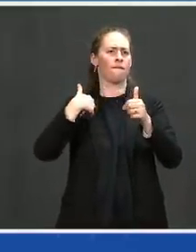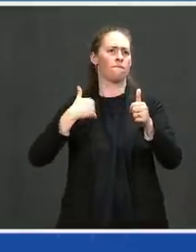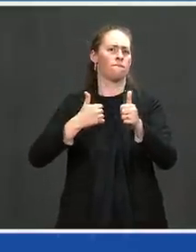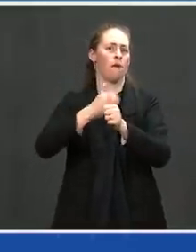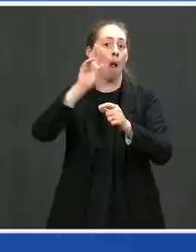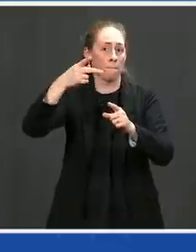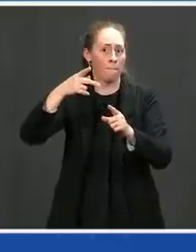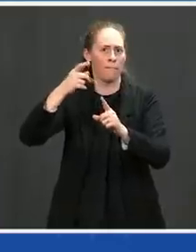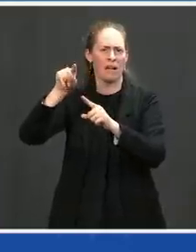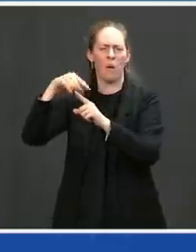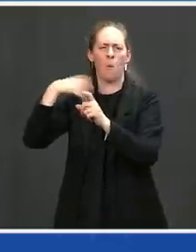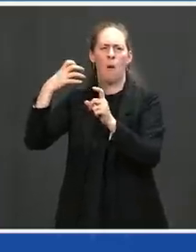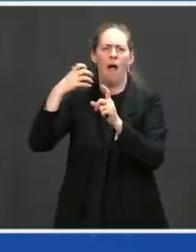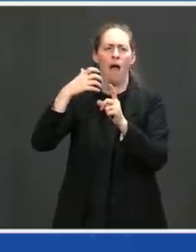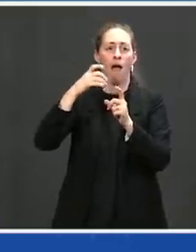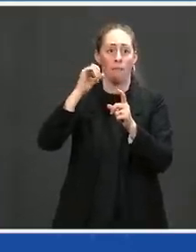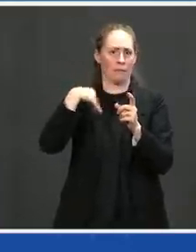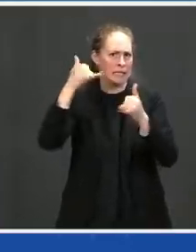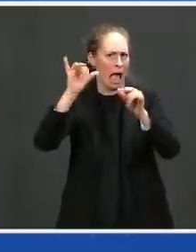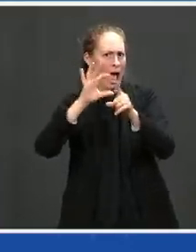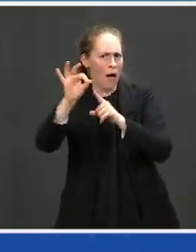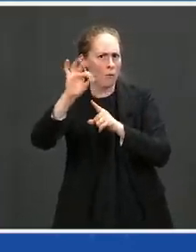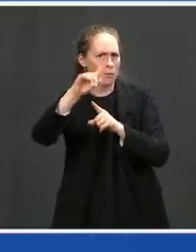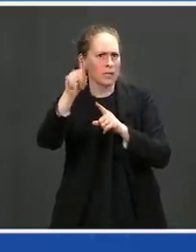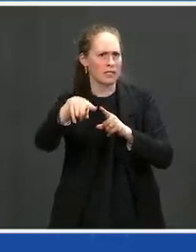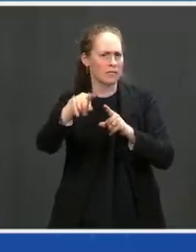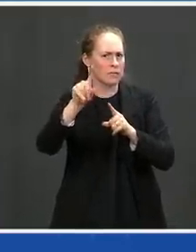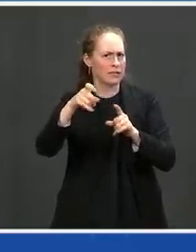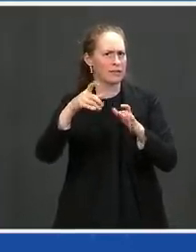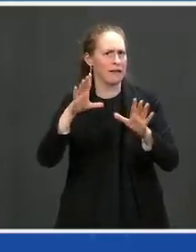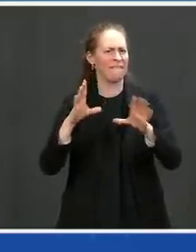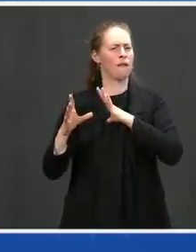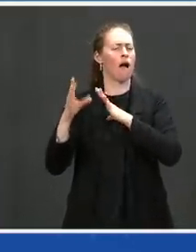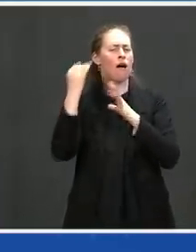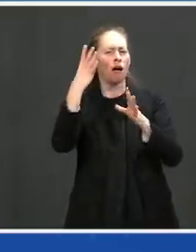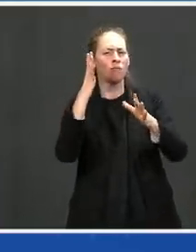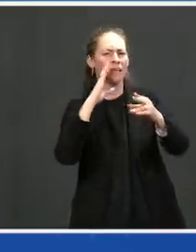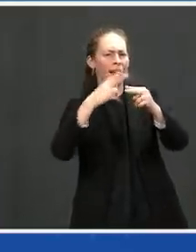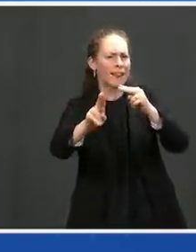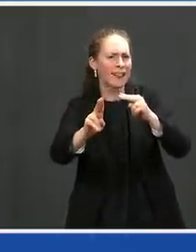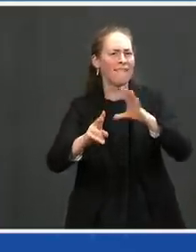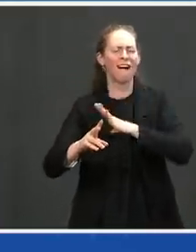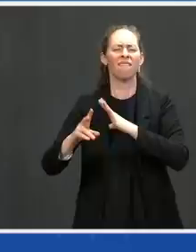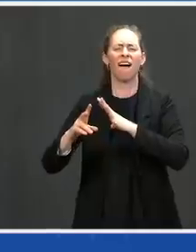The Press: Okay. I'll make it quick. It's a quick question. The President: No, no -- you can. The Press: Regarding the filibuster: